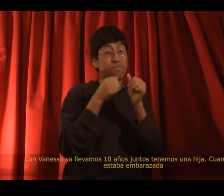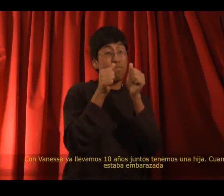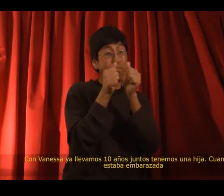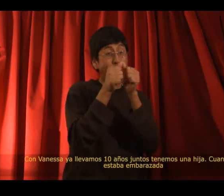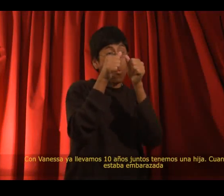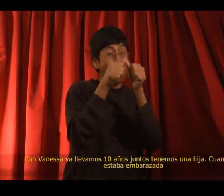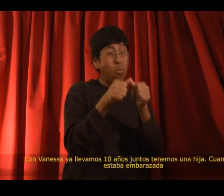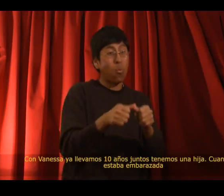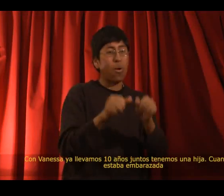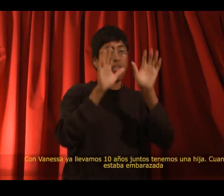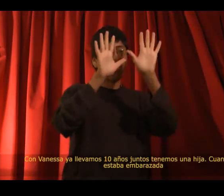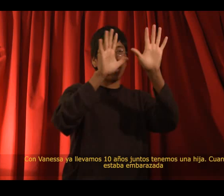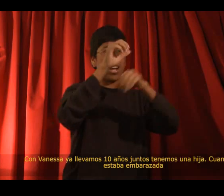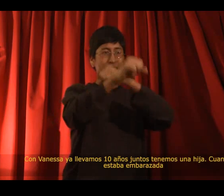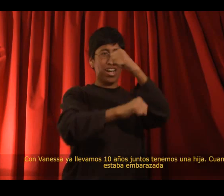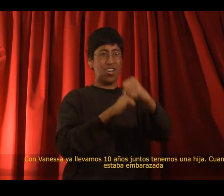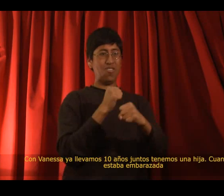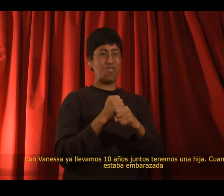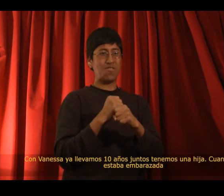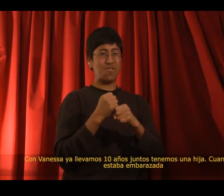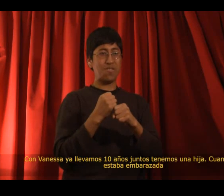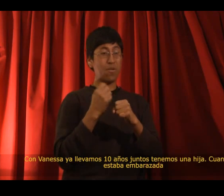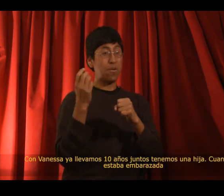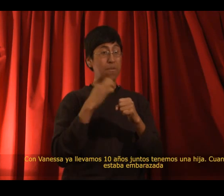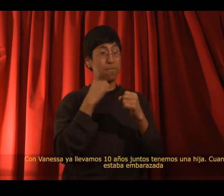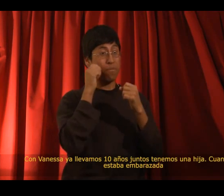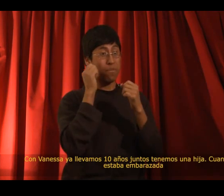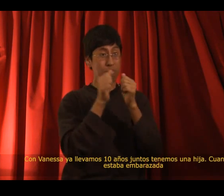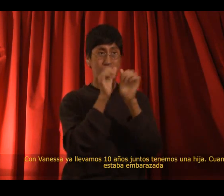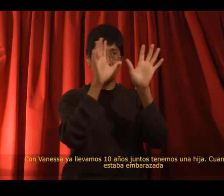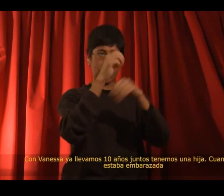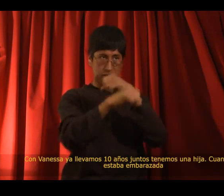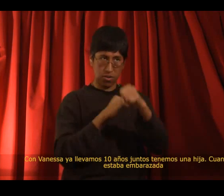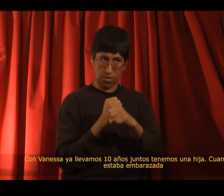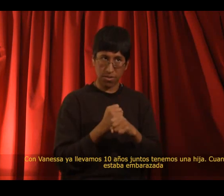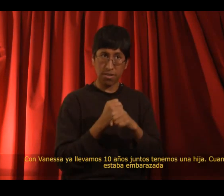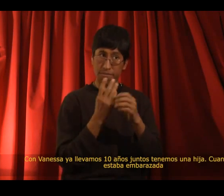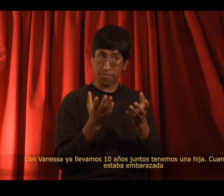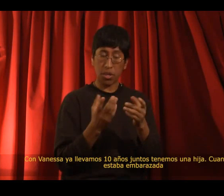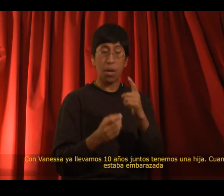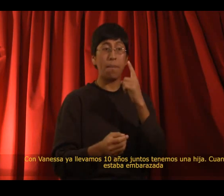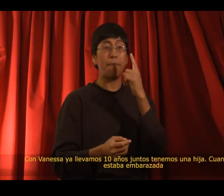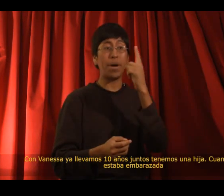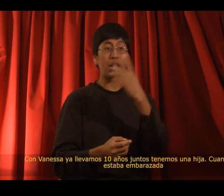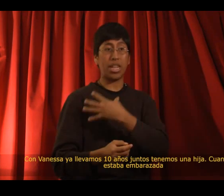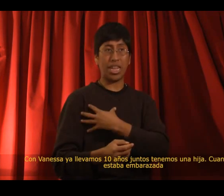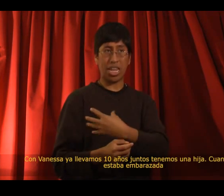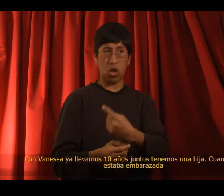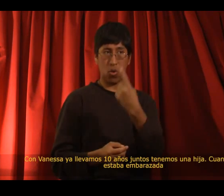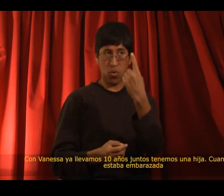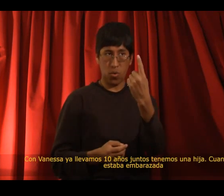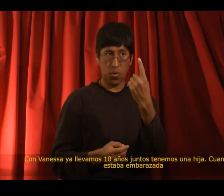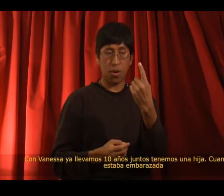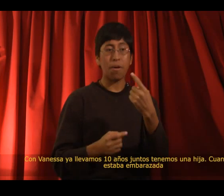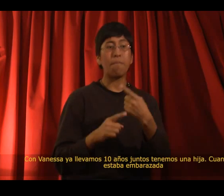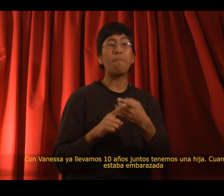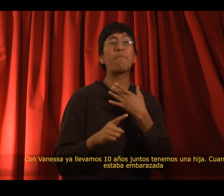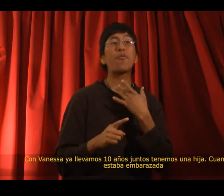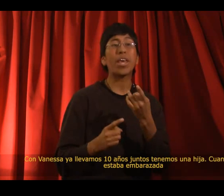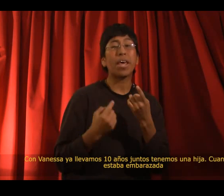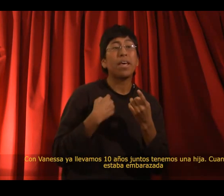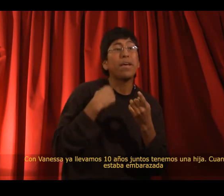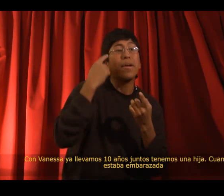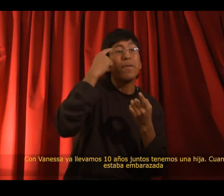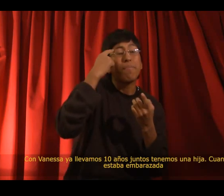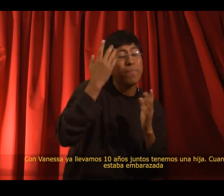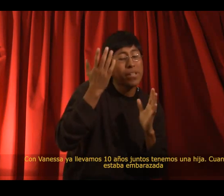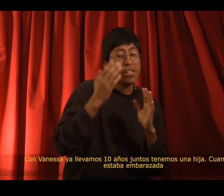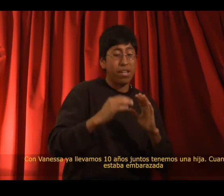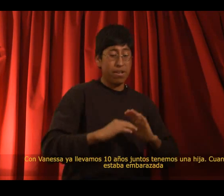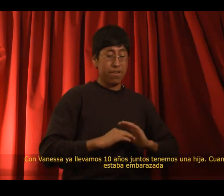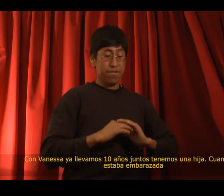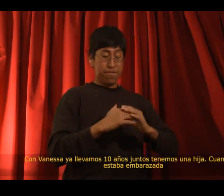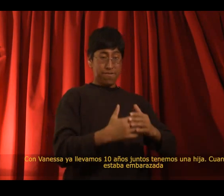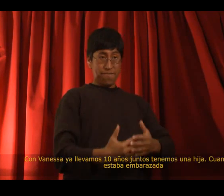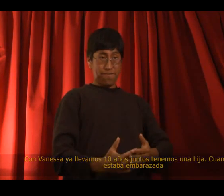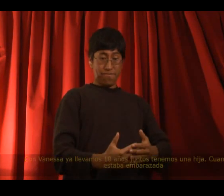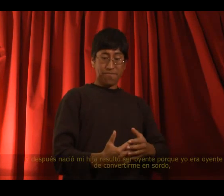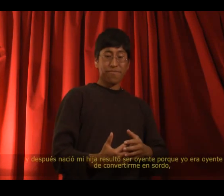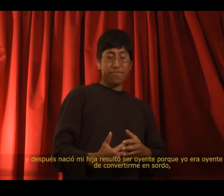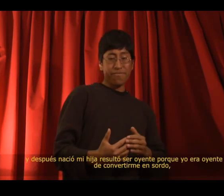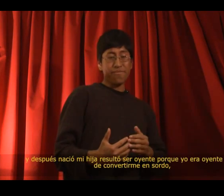We have been together 10 years and have a daughter.